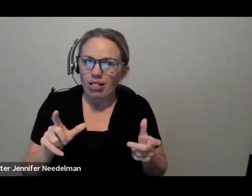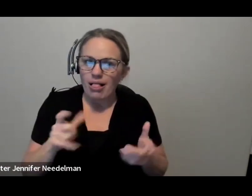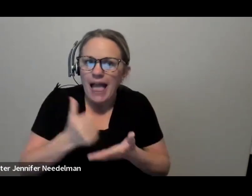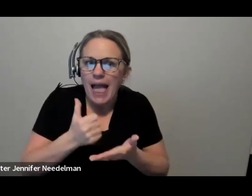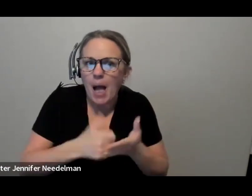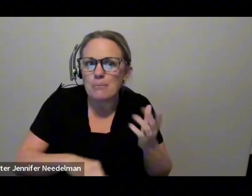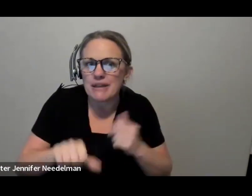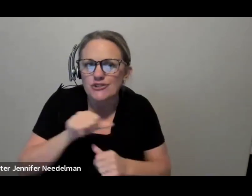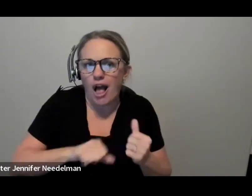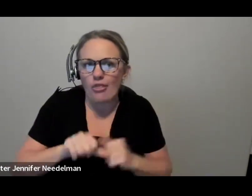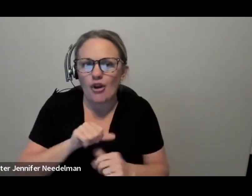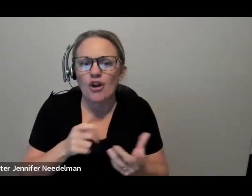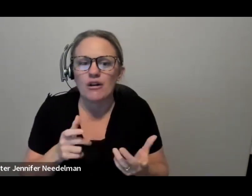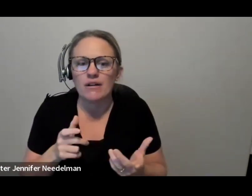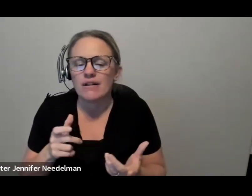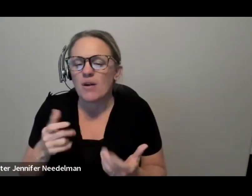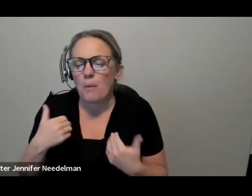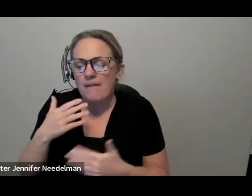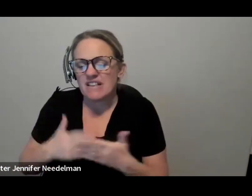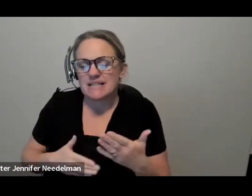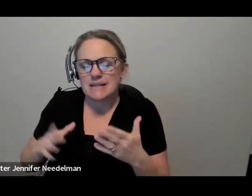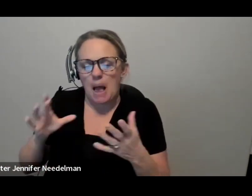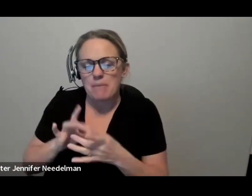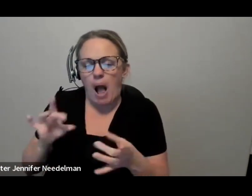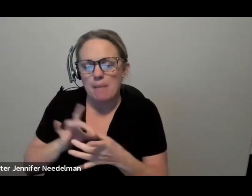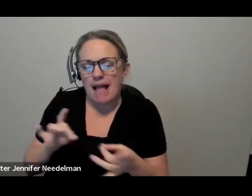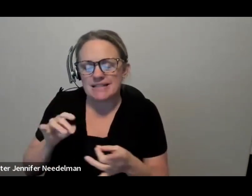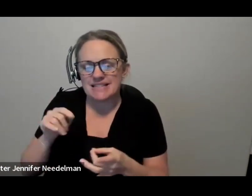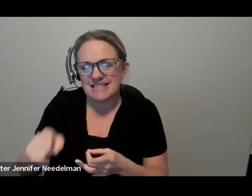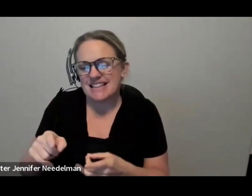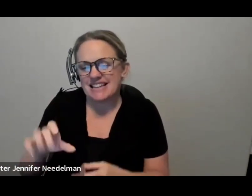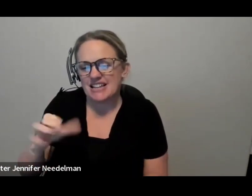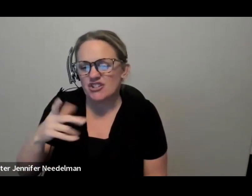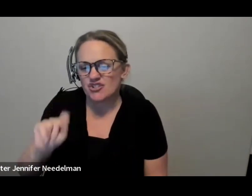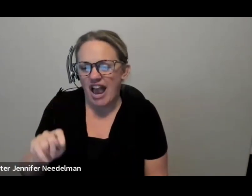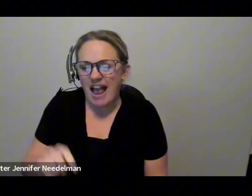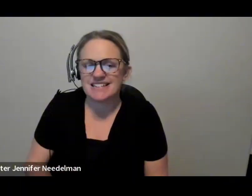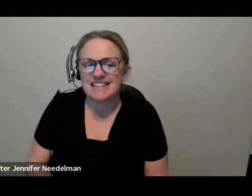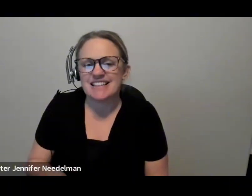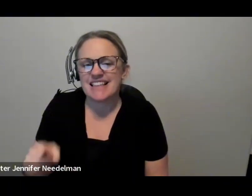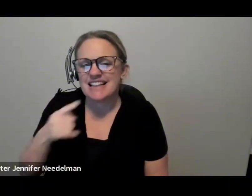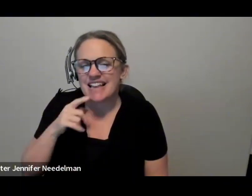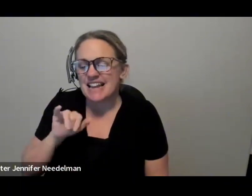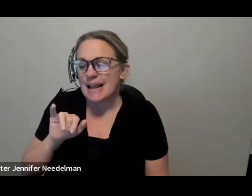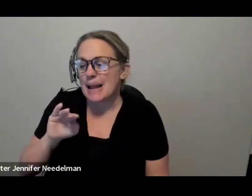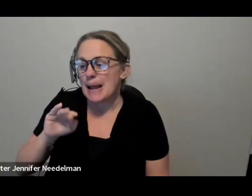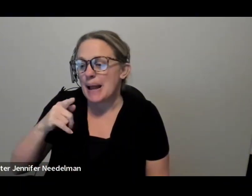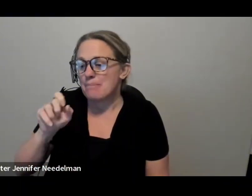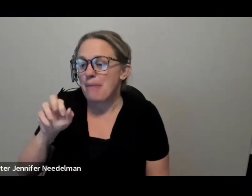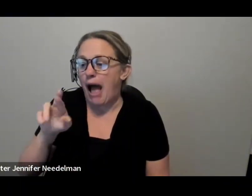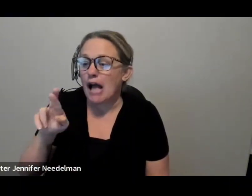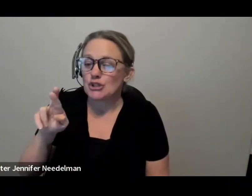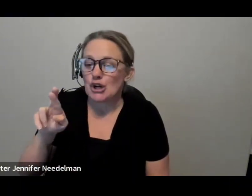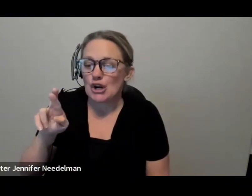and we're getting some comments in the chat from the audience about, you know, like imposter syndrome is so real, in accessibility work.